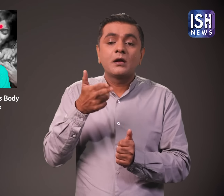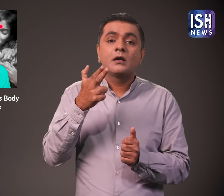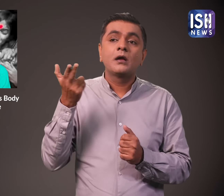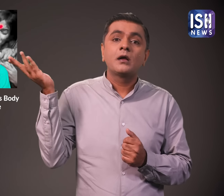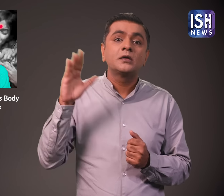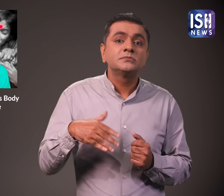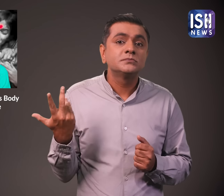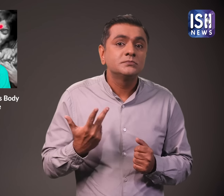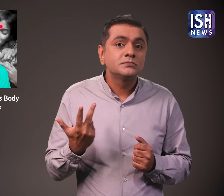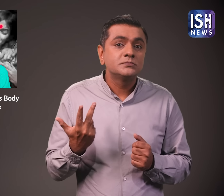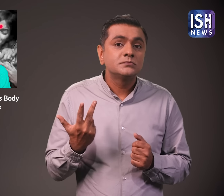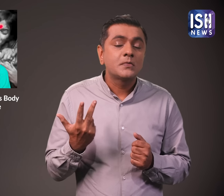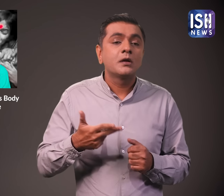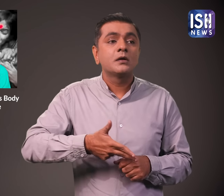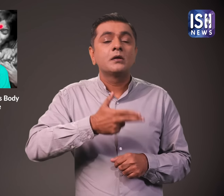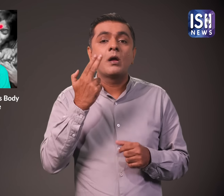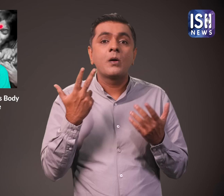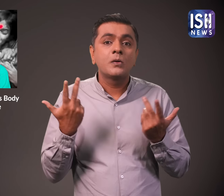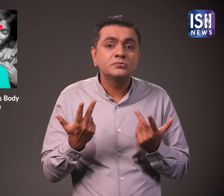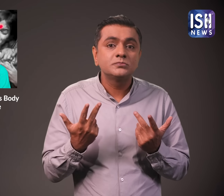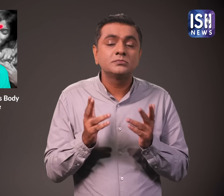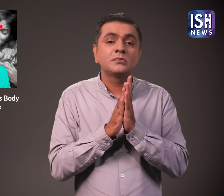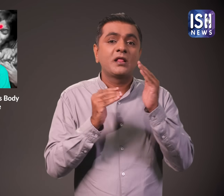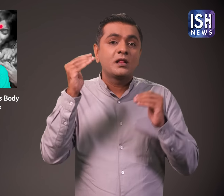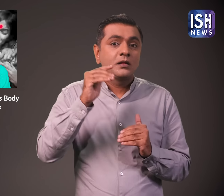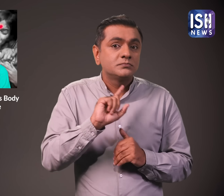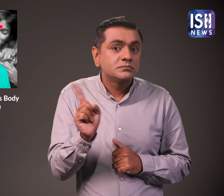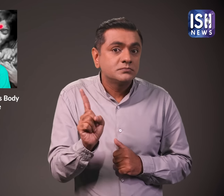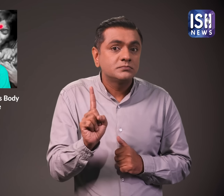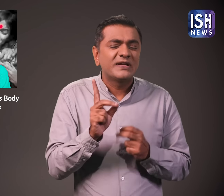It includes charges about how the gun was procured, murder by shooting and caste discrimination.